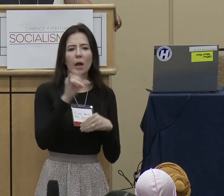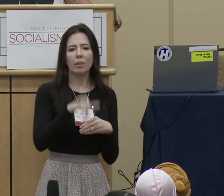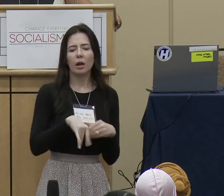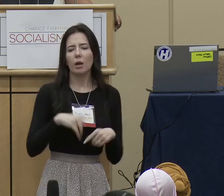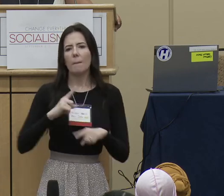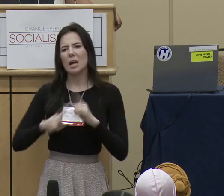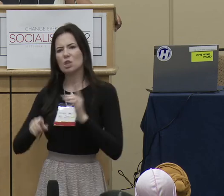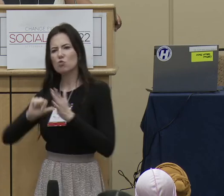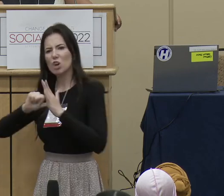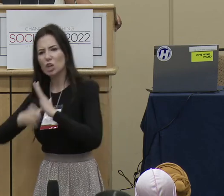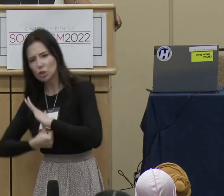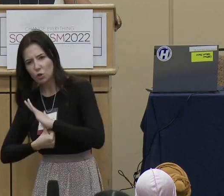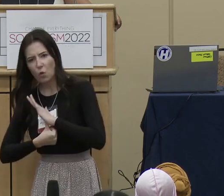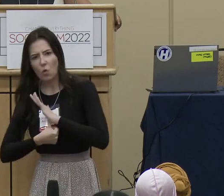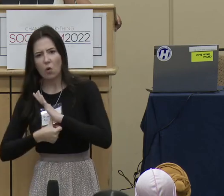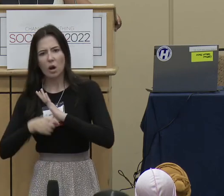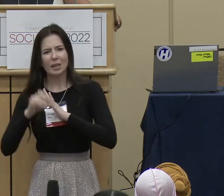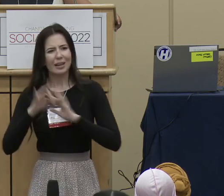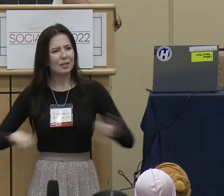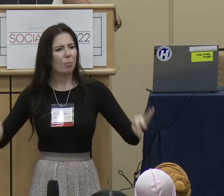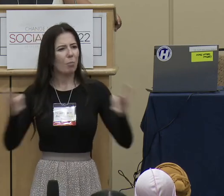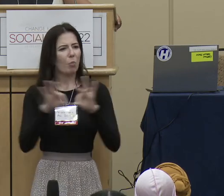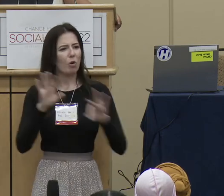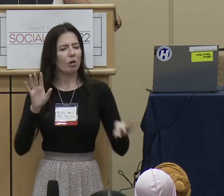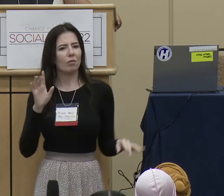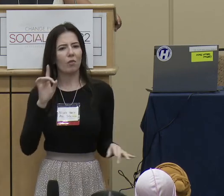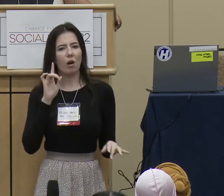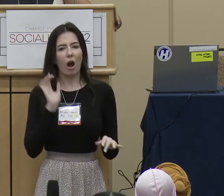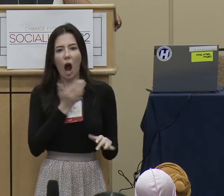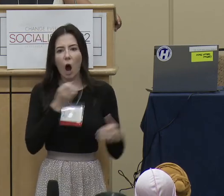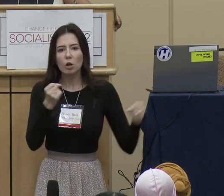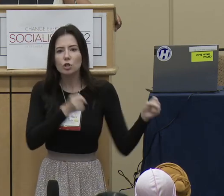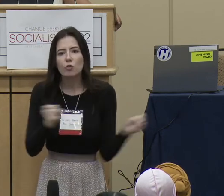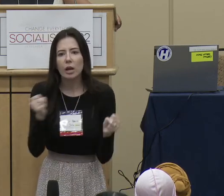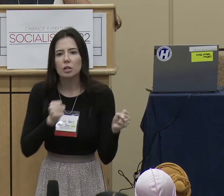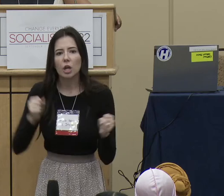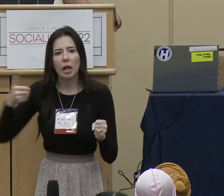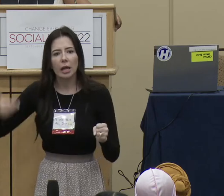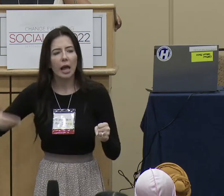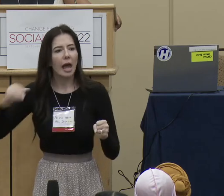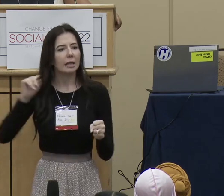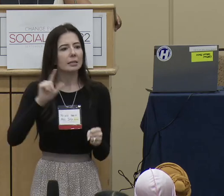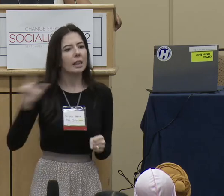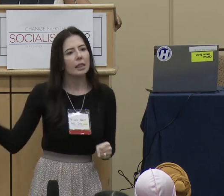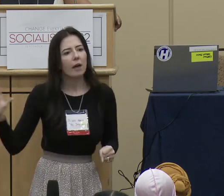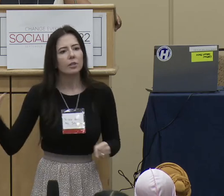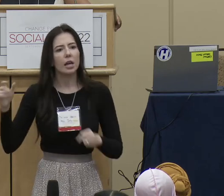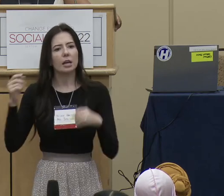much about that except to underscore that it's important